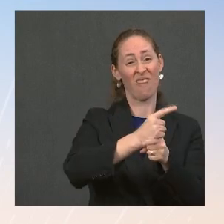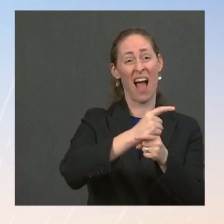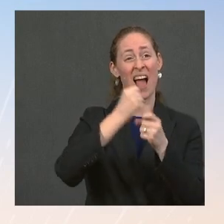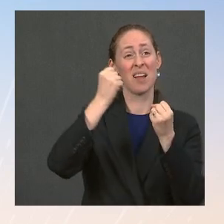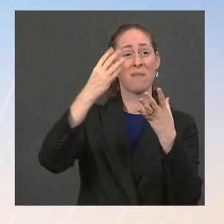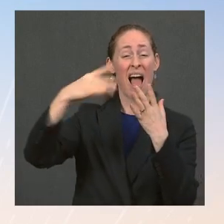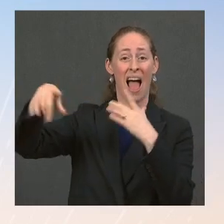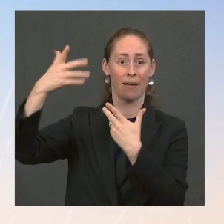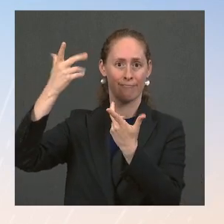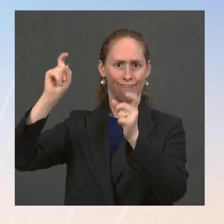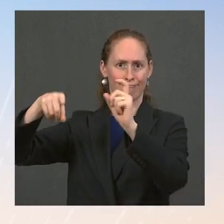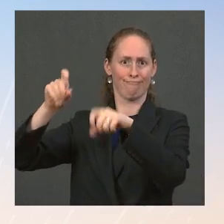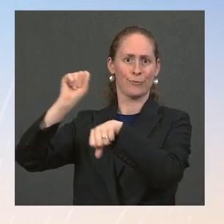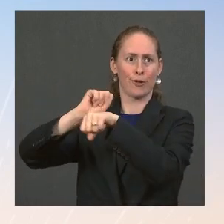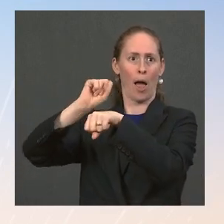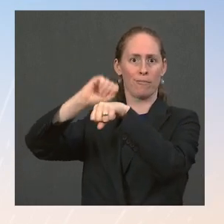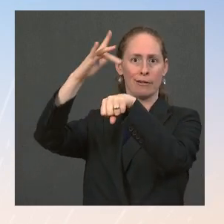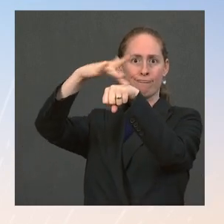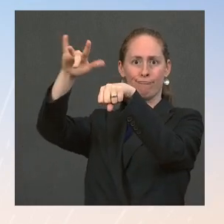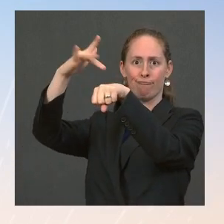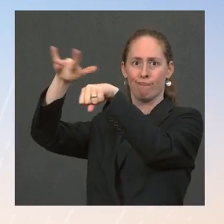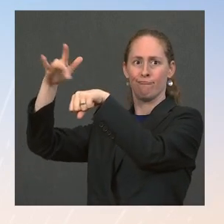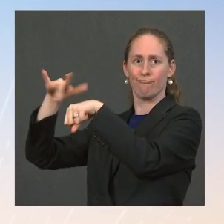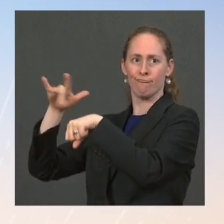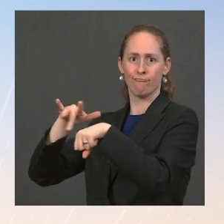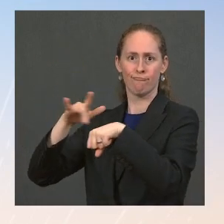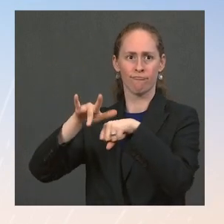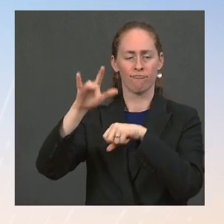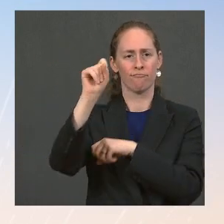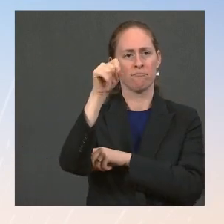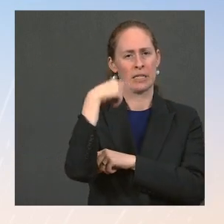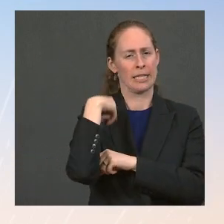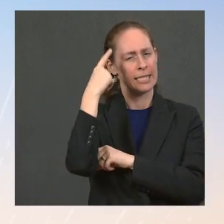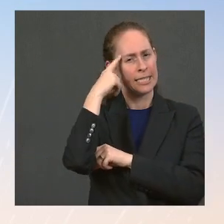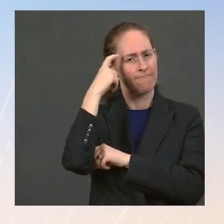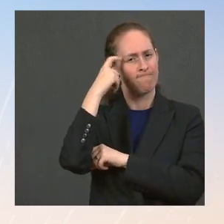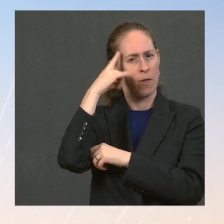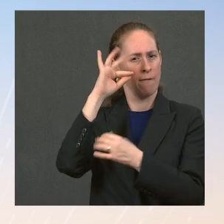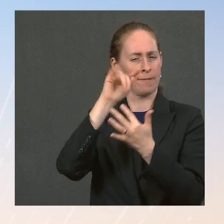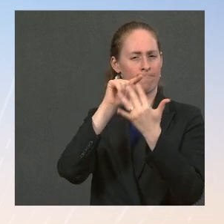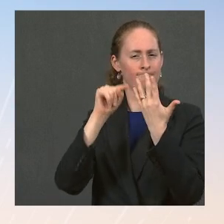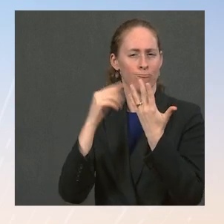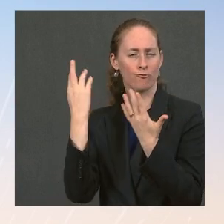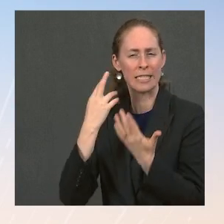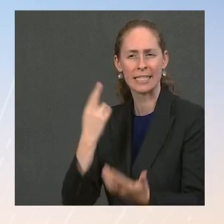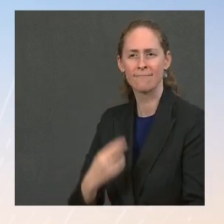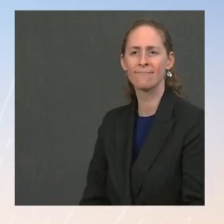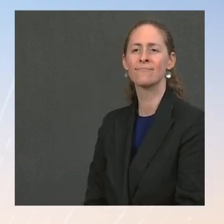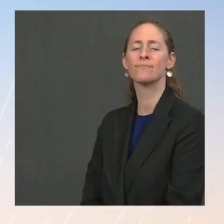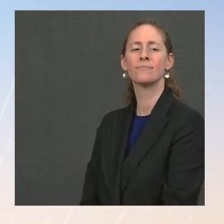and we believe those are the range of factors that are -- attribute to that. The Press: And then I was wondering if you could give us an update on the negotiations